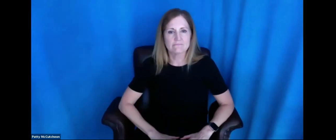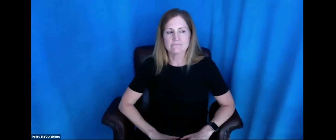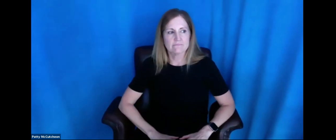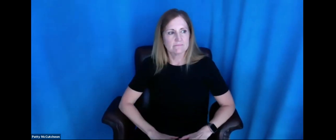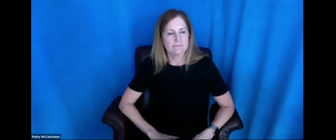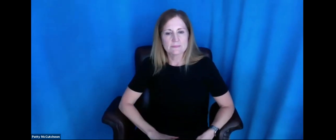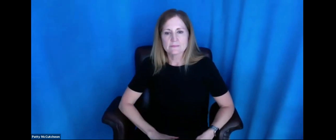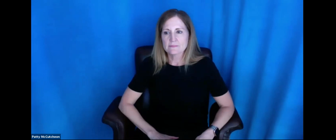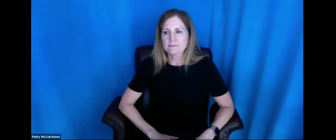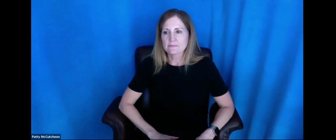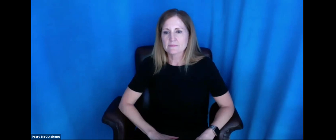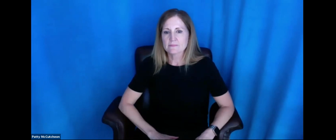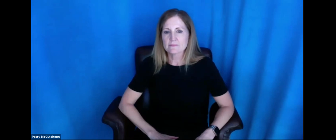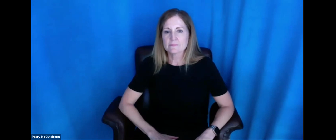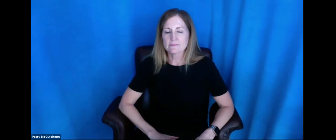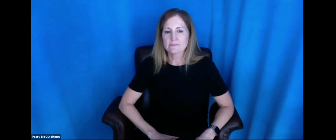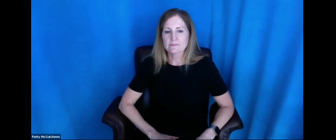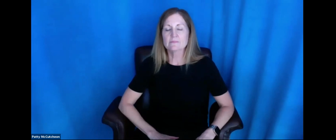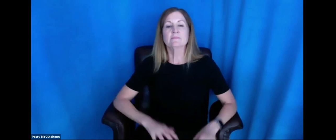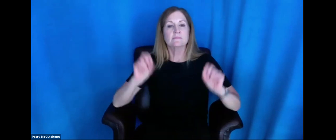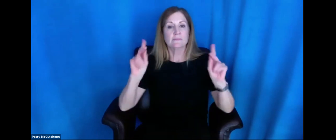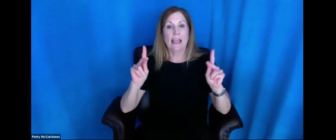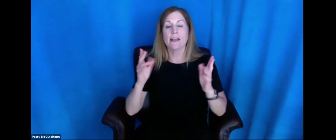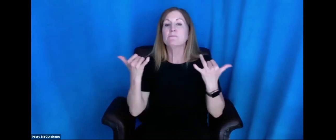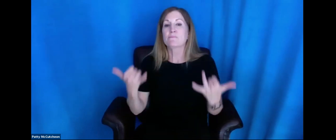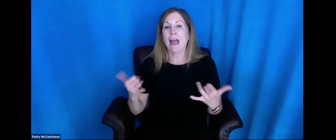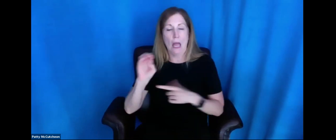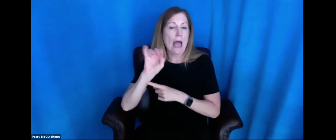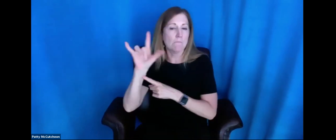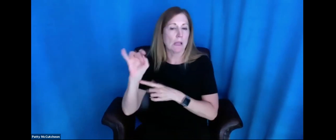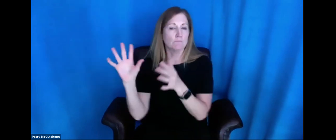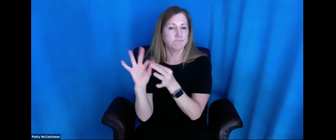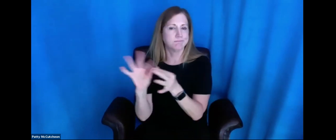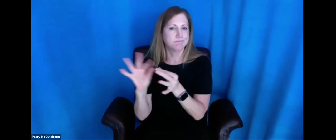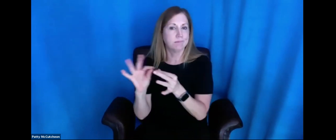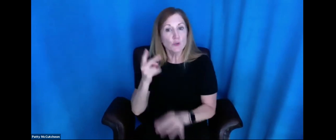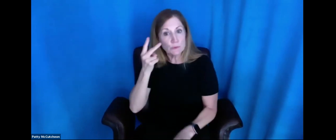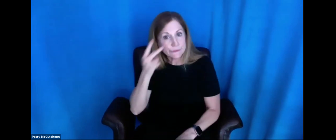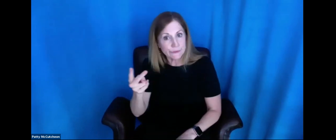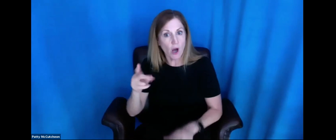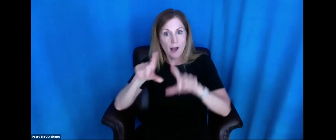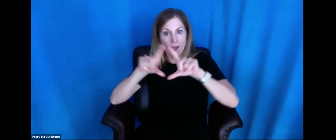So, Emily, if you would like to summarize what you just